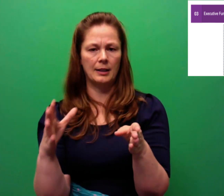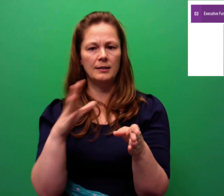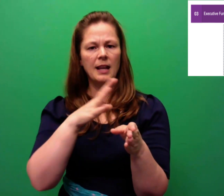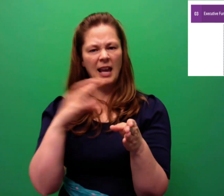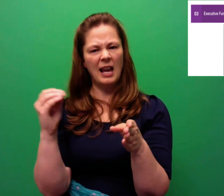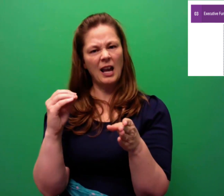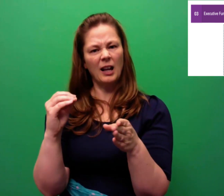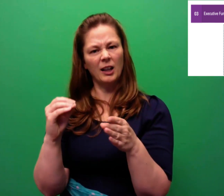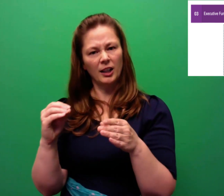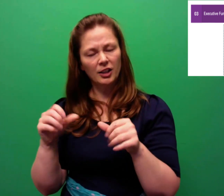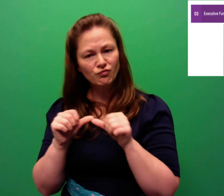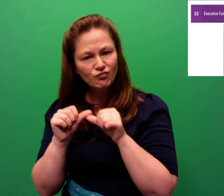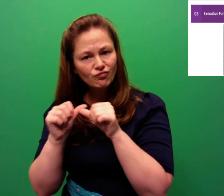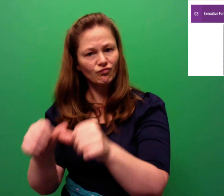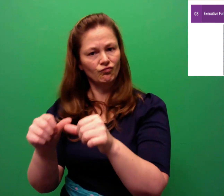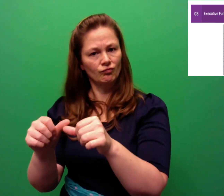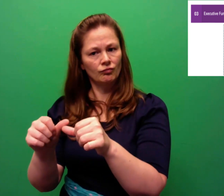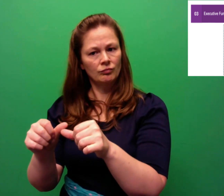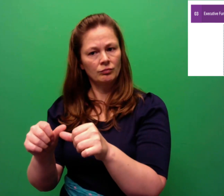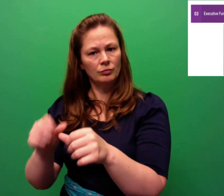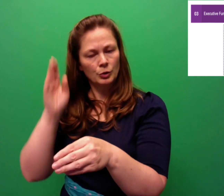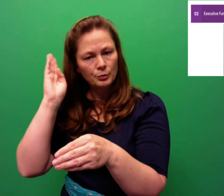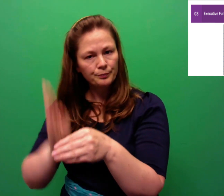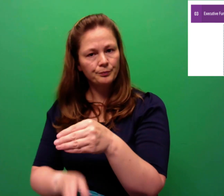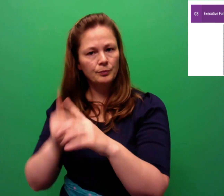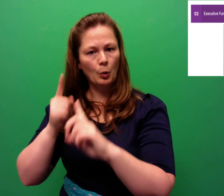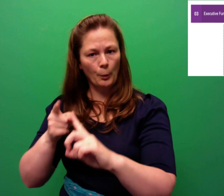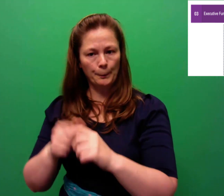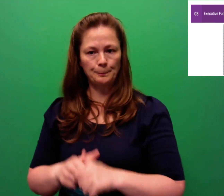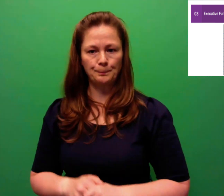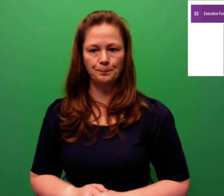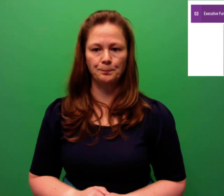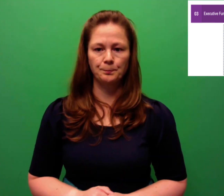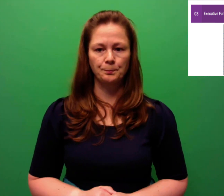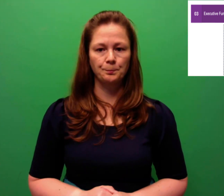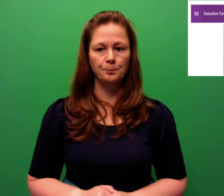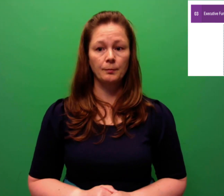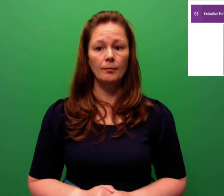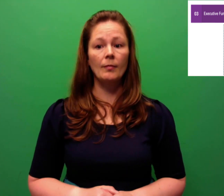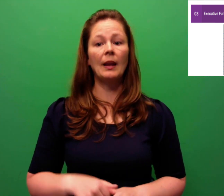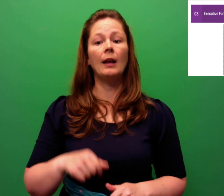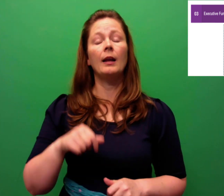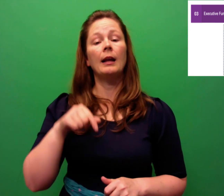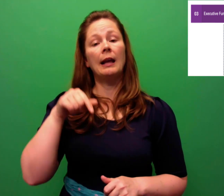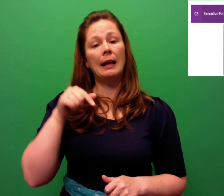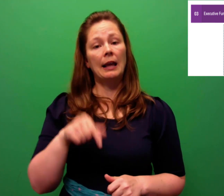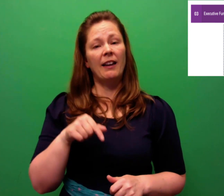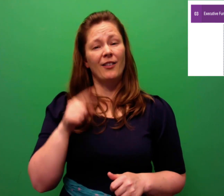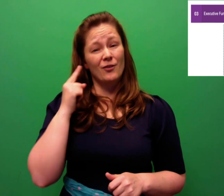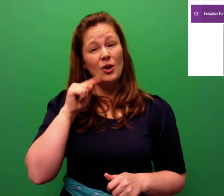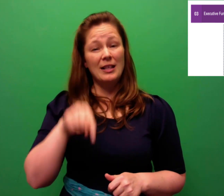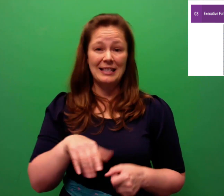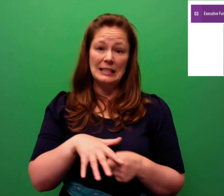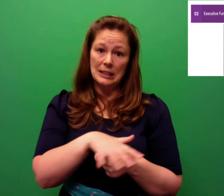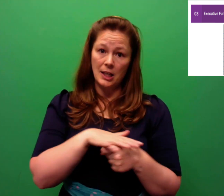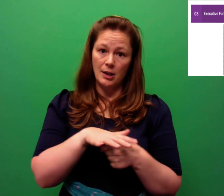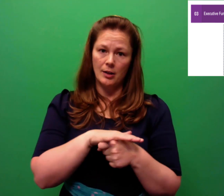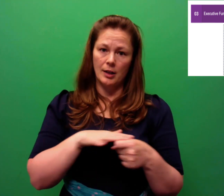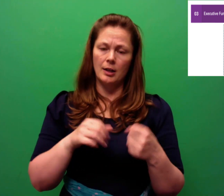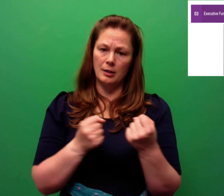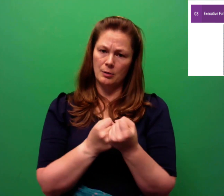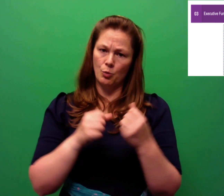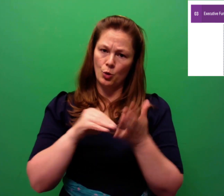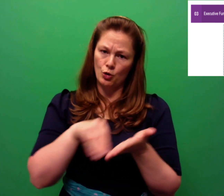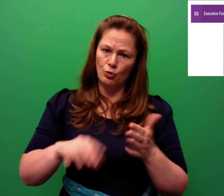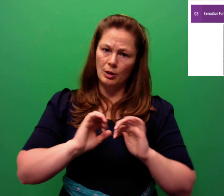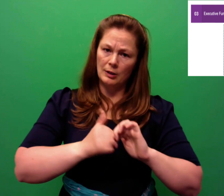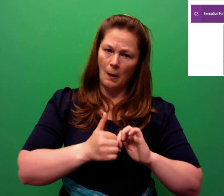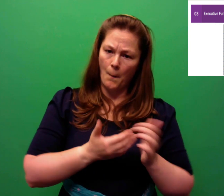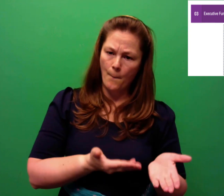achieve a goal and following through on those plans. In this area support is